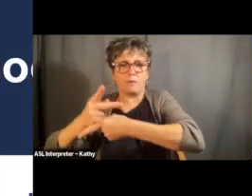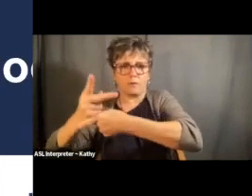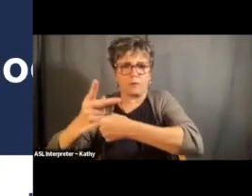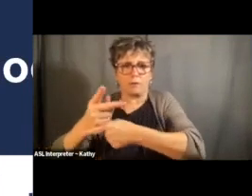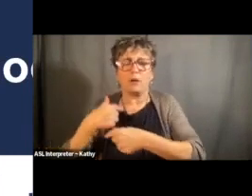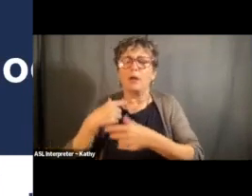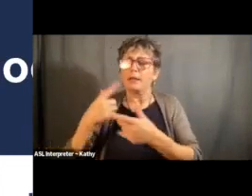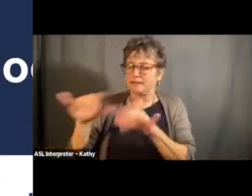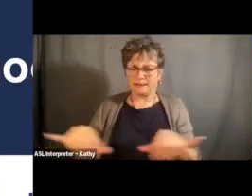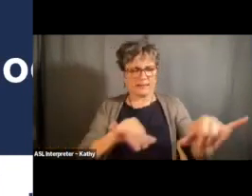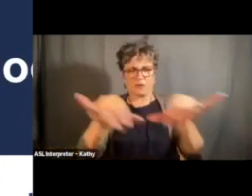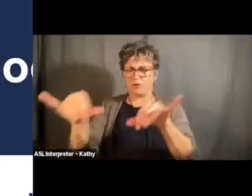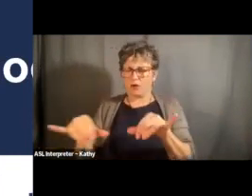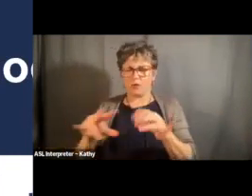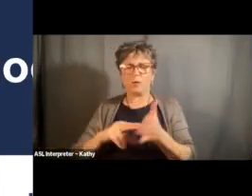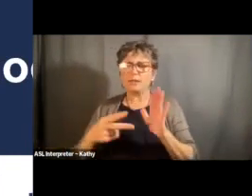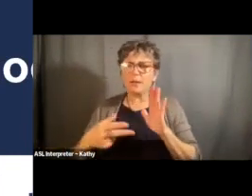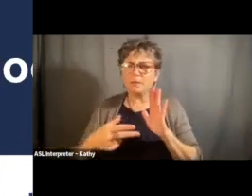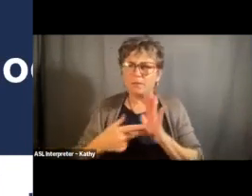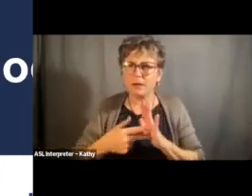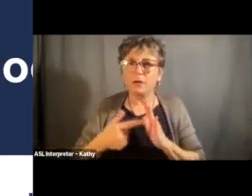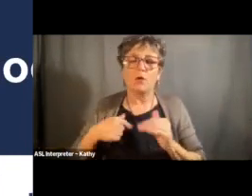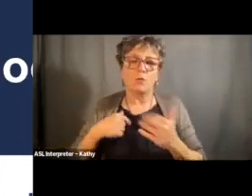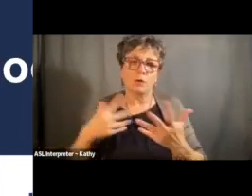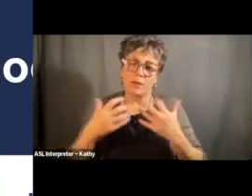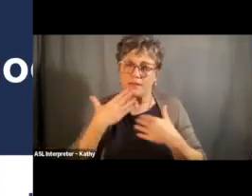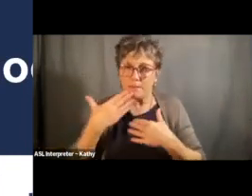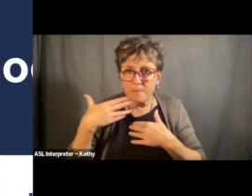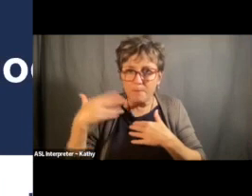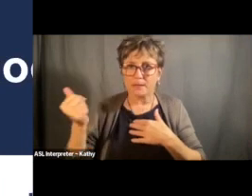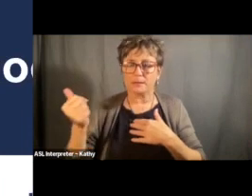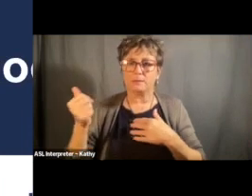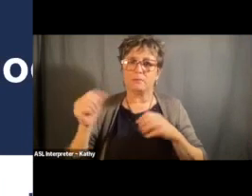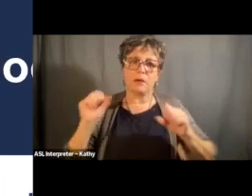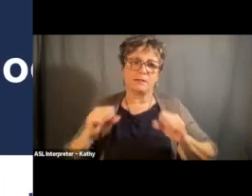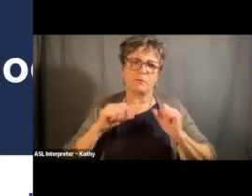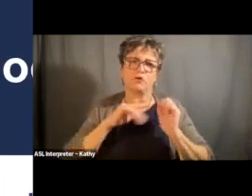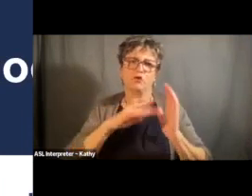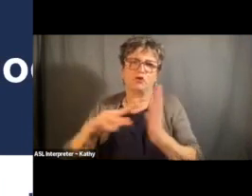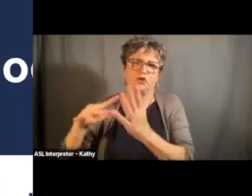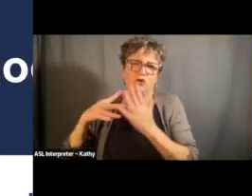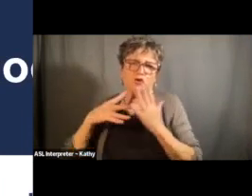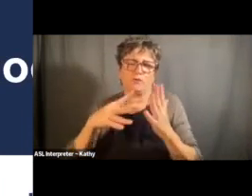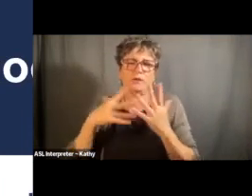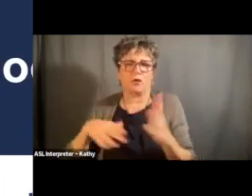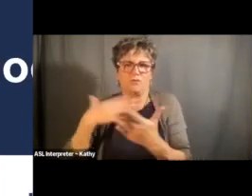standardized, validated, vetted, existing surveys for the symptoms that we are asking about.